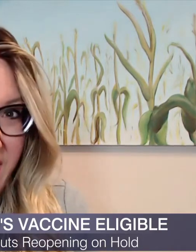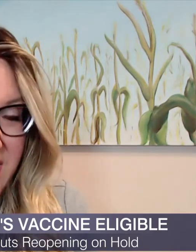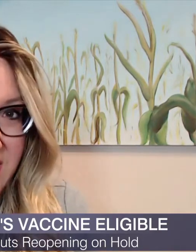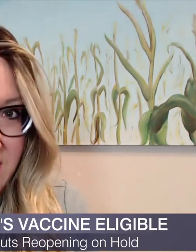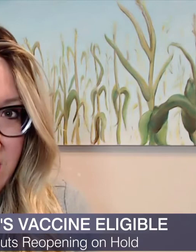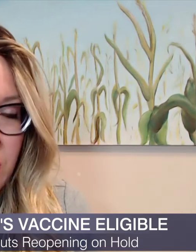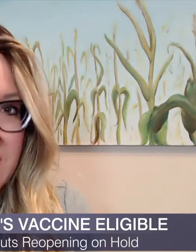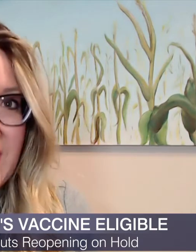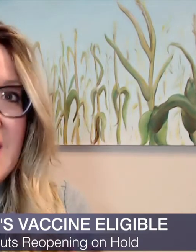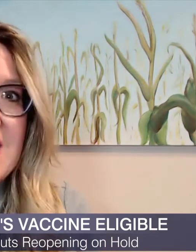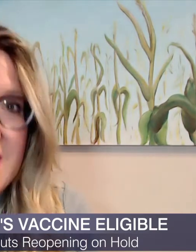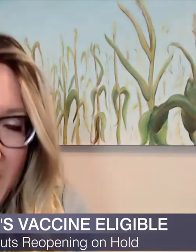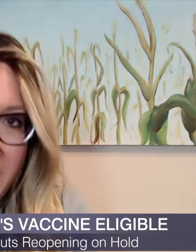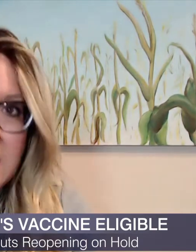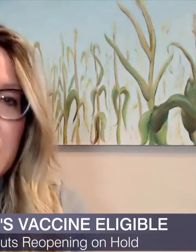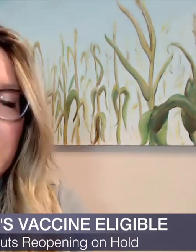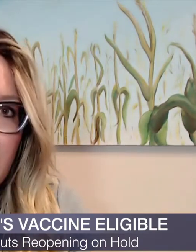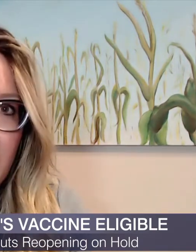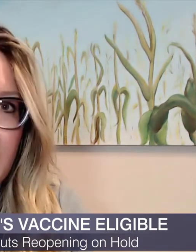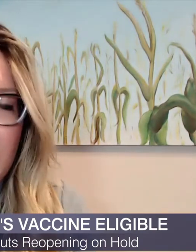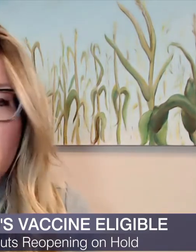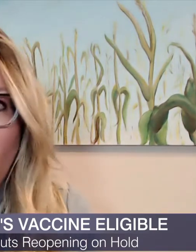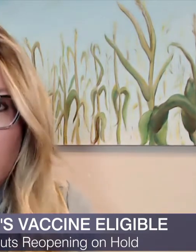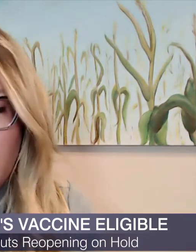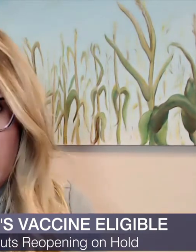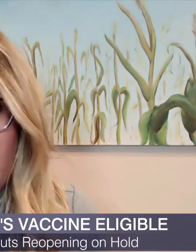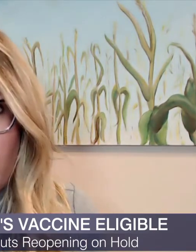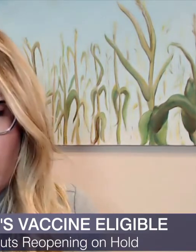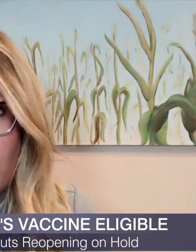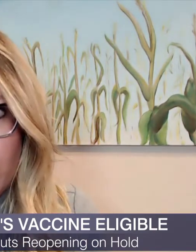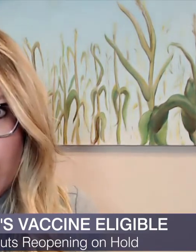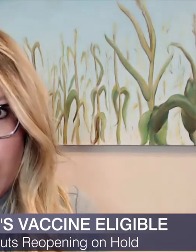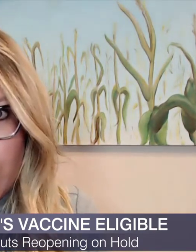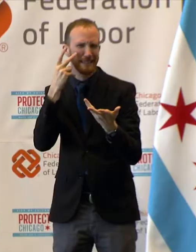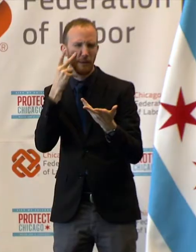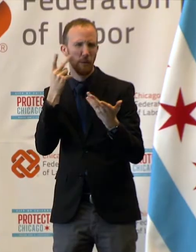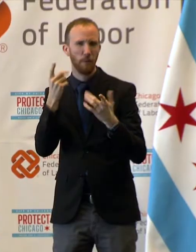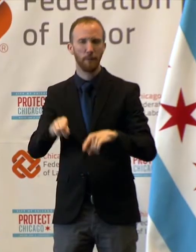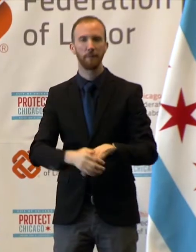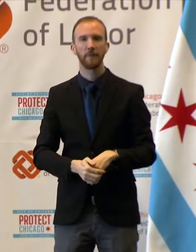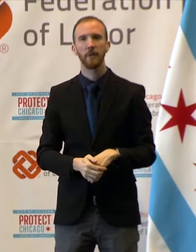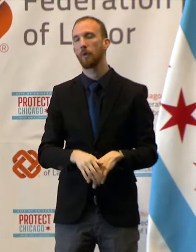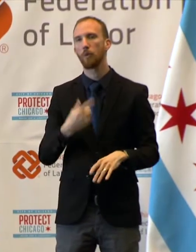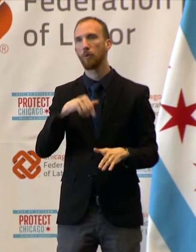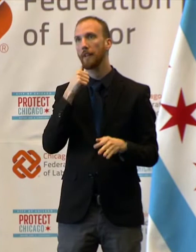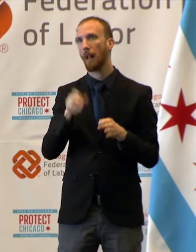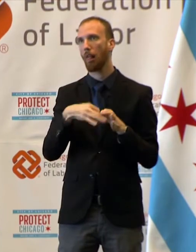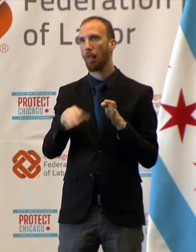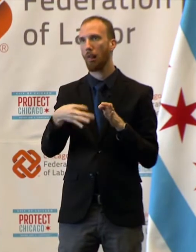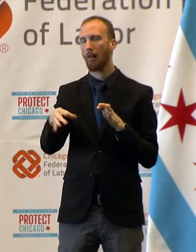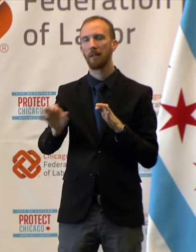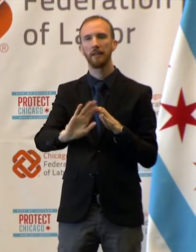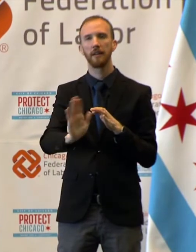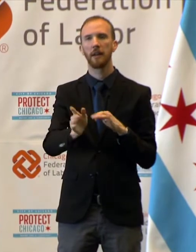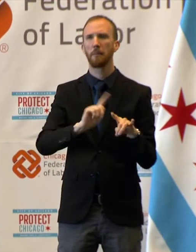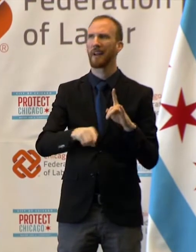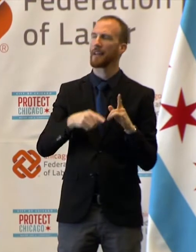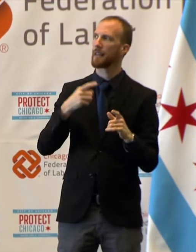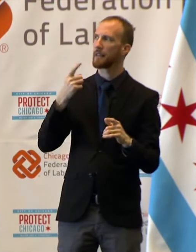SHE ALSO INDICATED THAT THE WITH